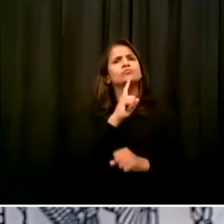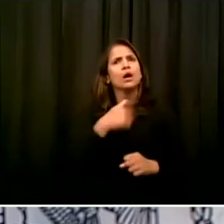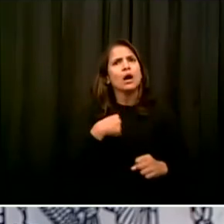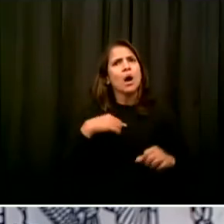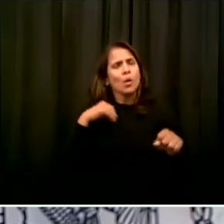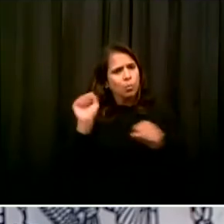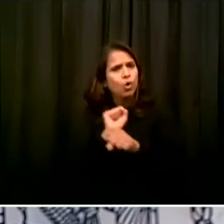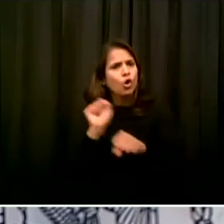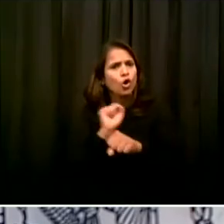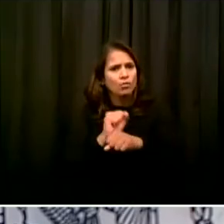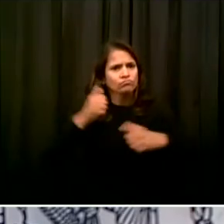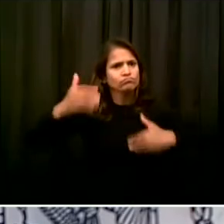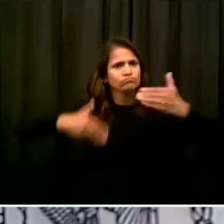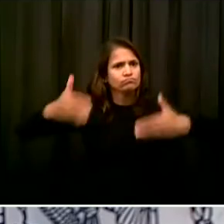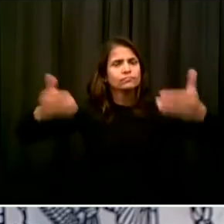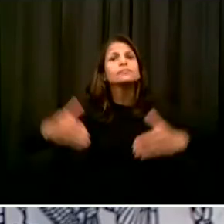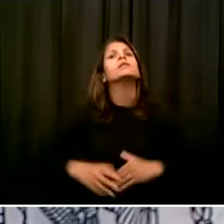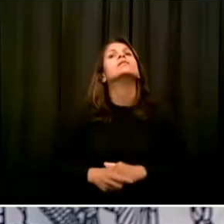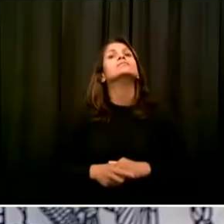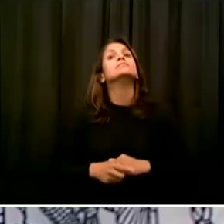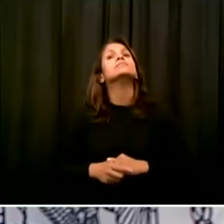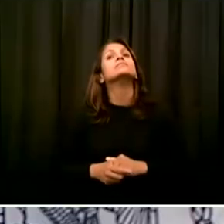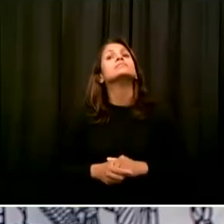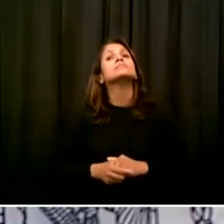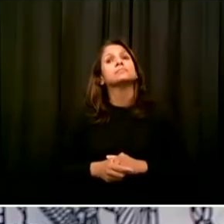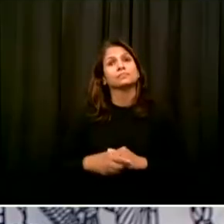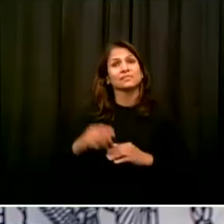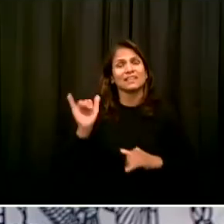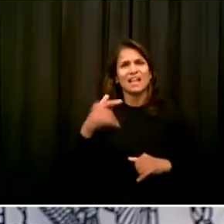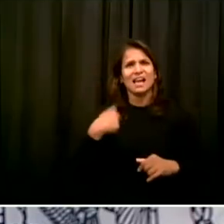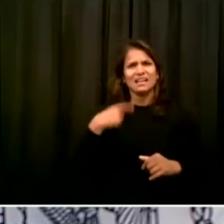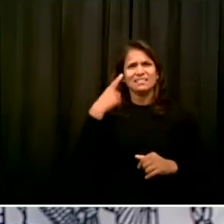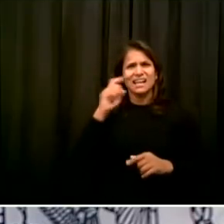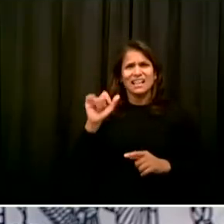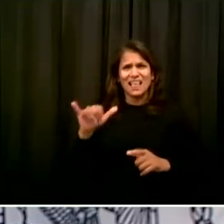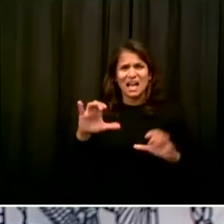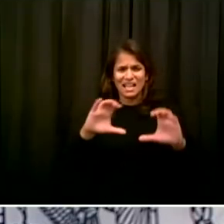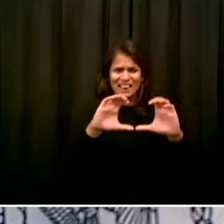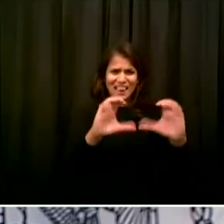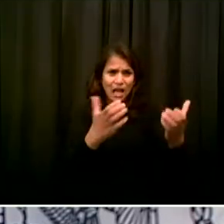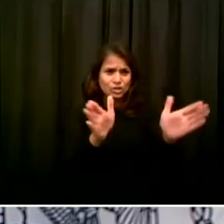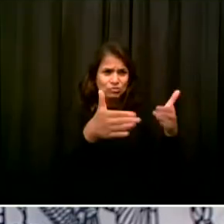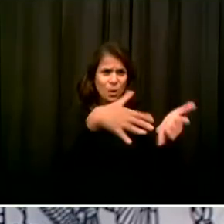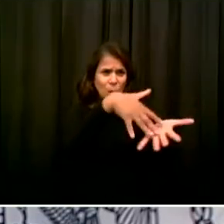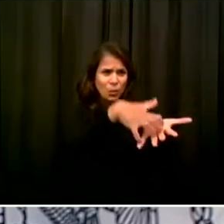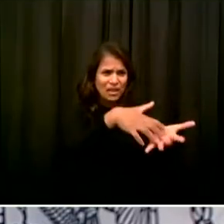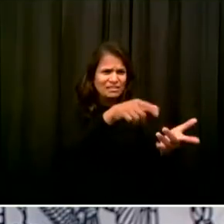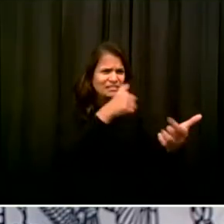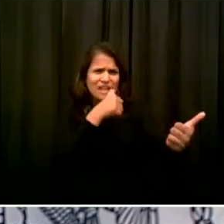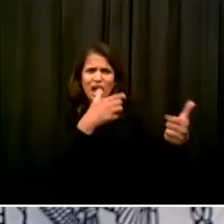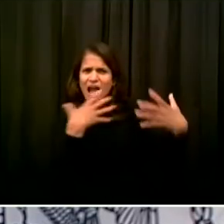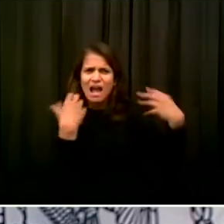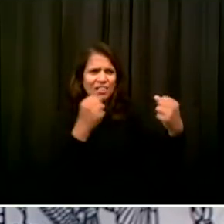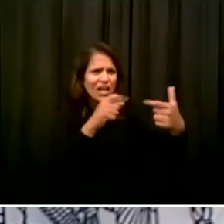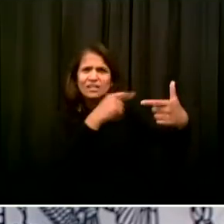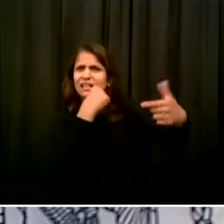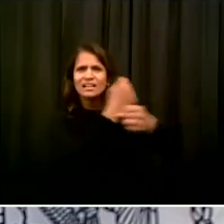GOINTG HAT TREXA IMLE TO T GEEVERYTHING RIGHT. IF THERE IS A CONCERN RAISED WE WANT TO FOLLOW UP ON IT.